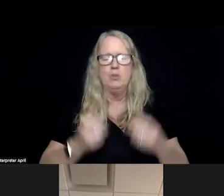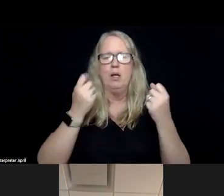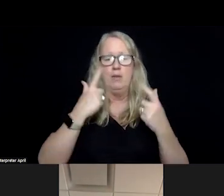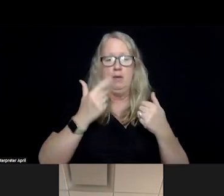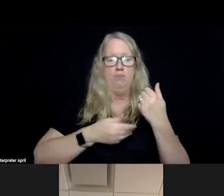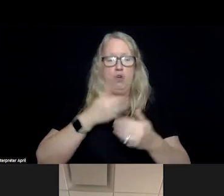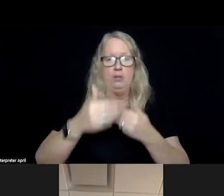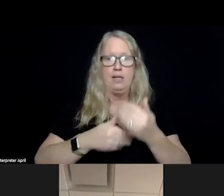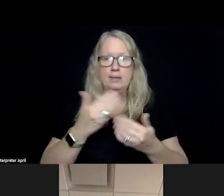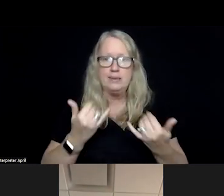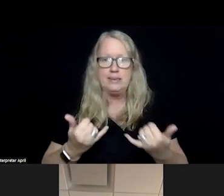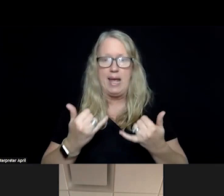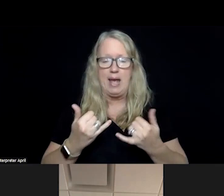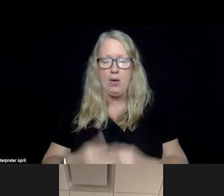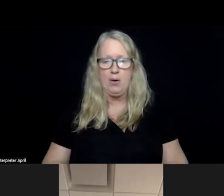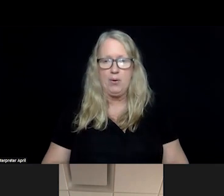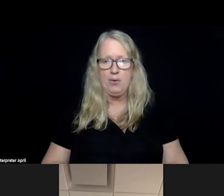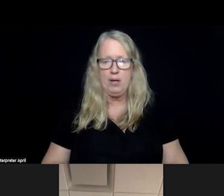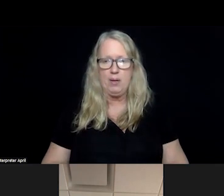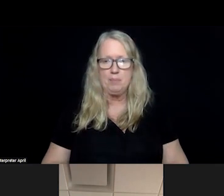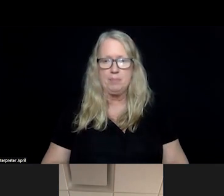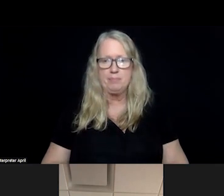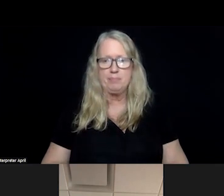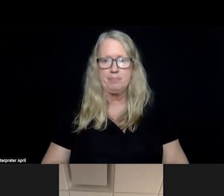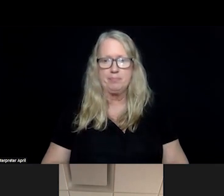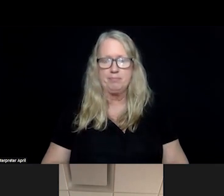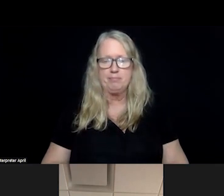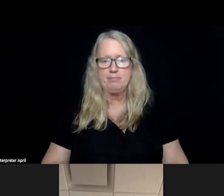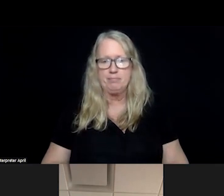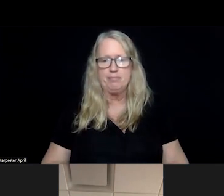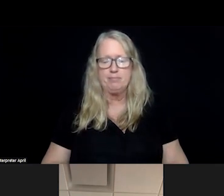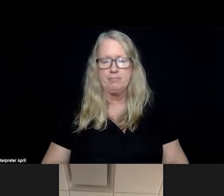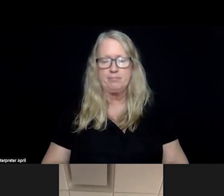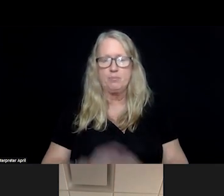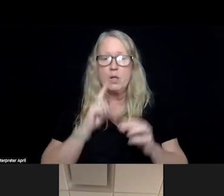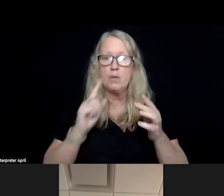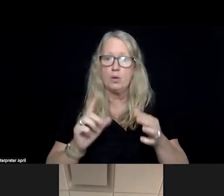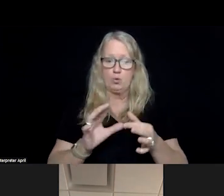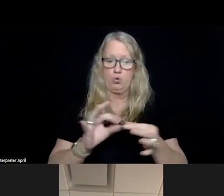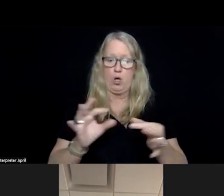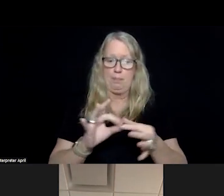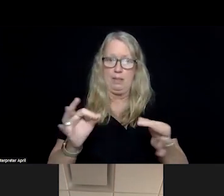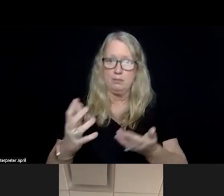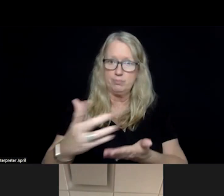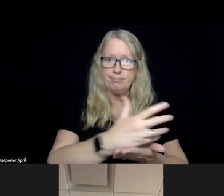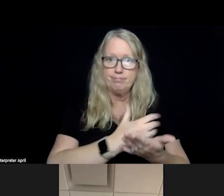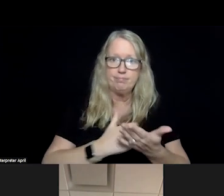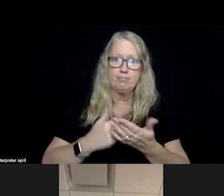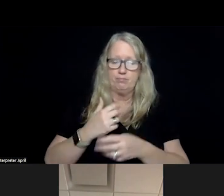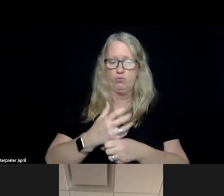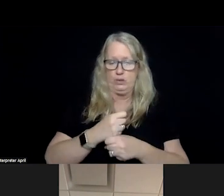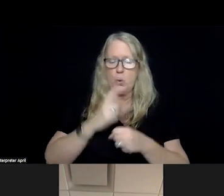NOW IS WHERE THE COMMENTS ARE RECEIVED WILL BE RECEIVED IN A